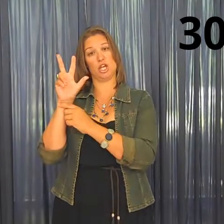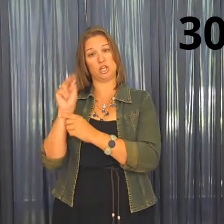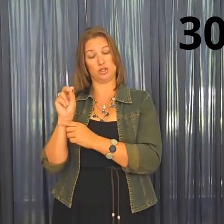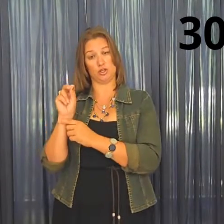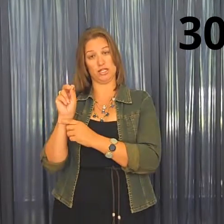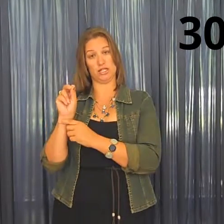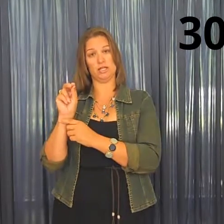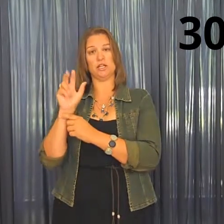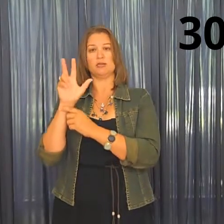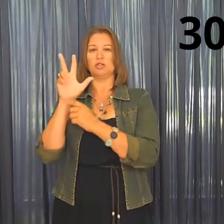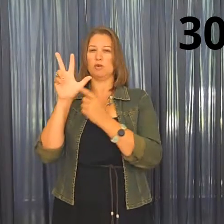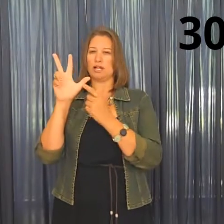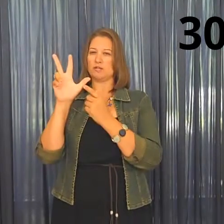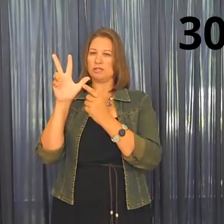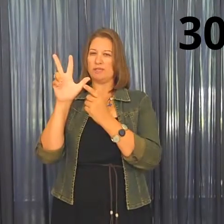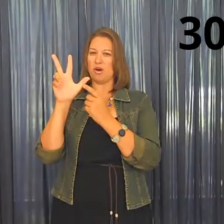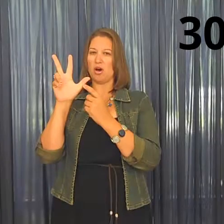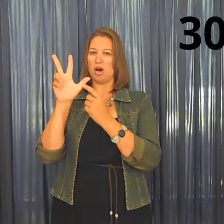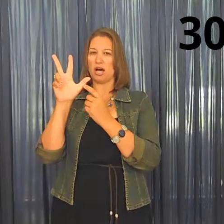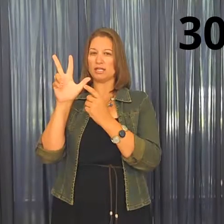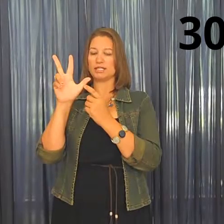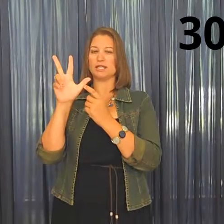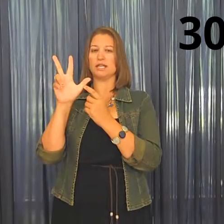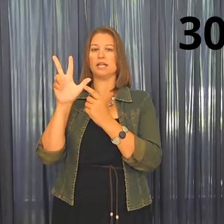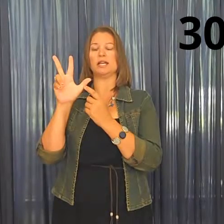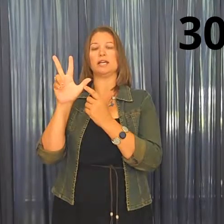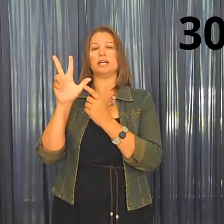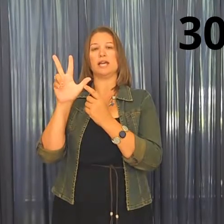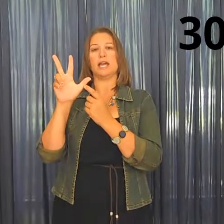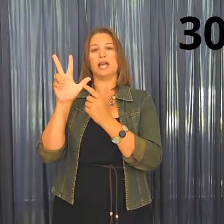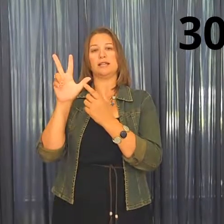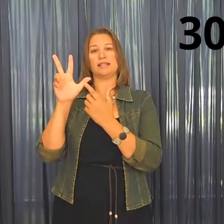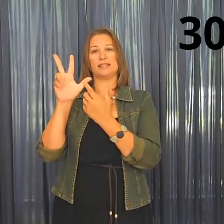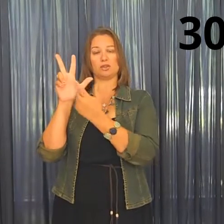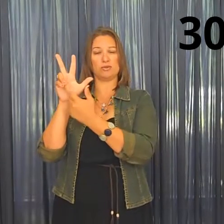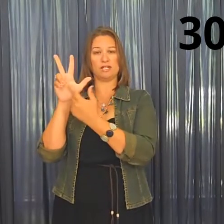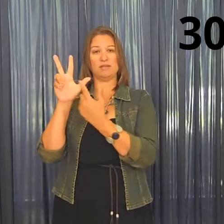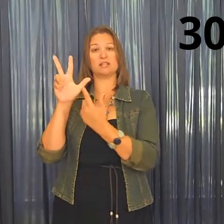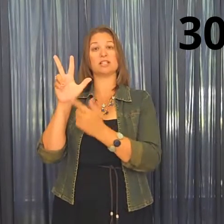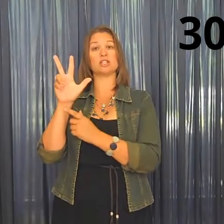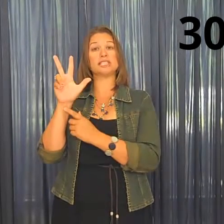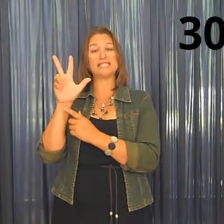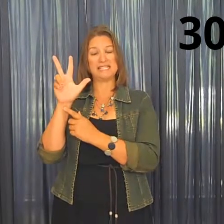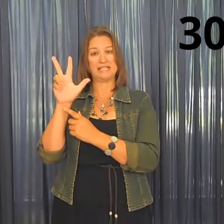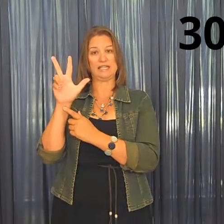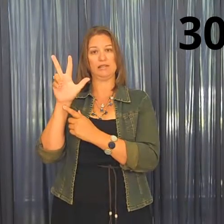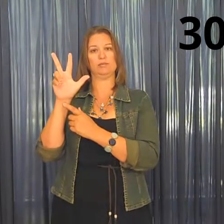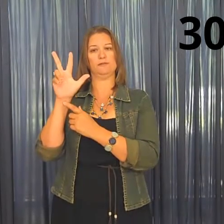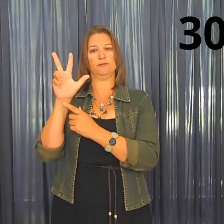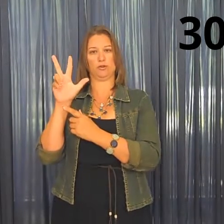wish. "30". But you want to really pause and let the three be clearly seen, before